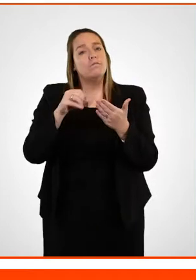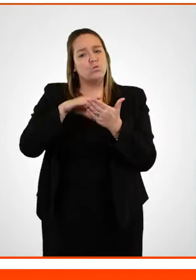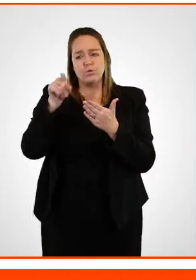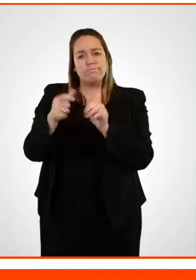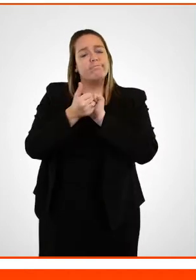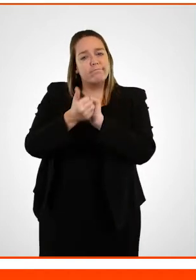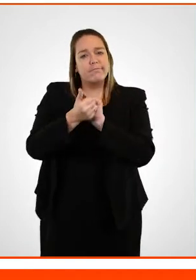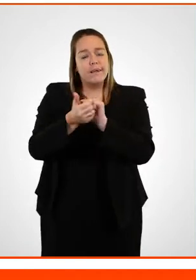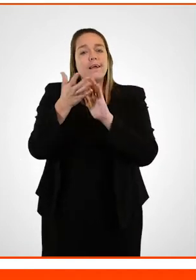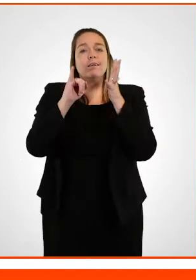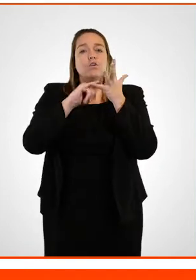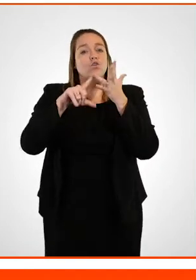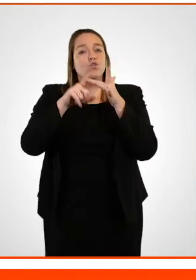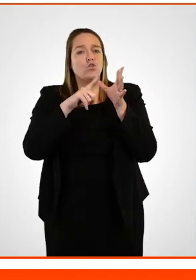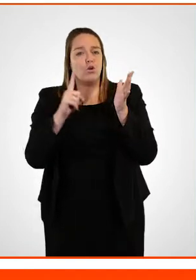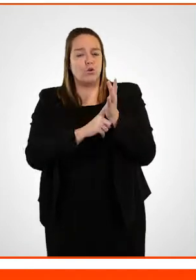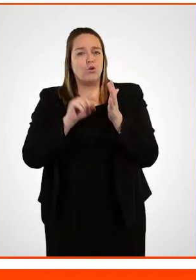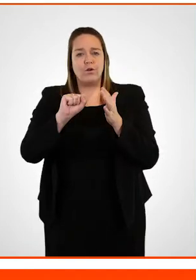so that they're getting some of their social needs met.